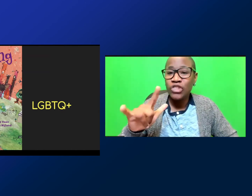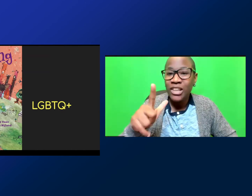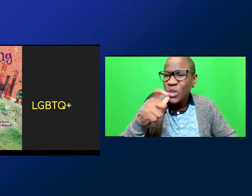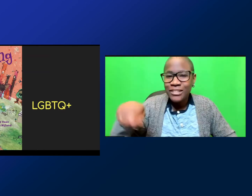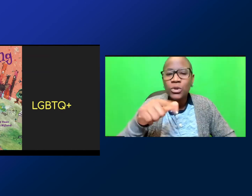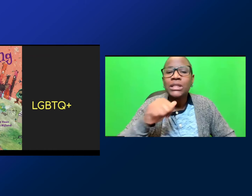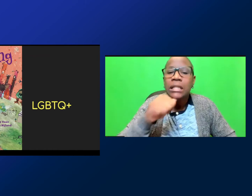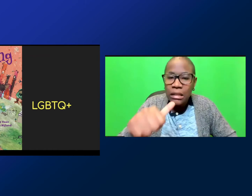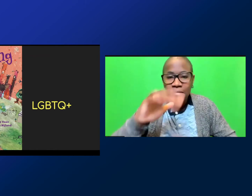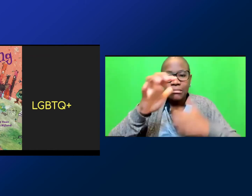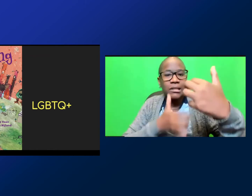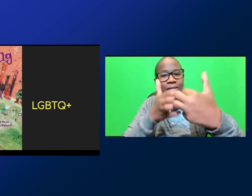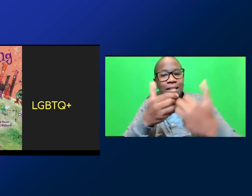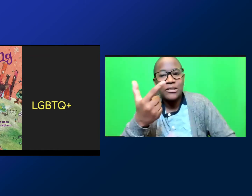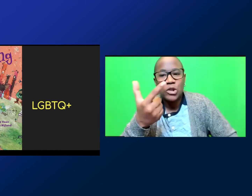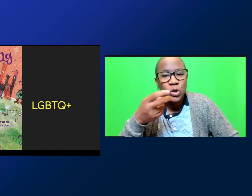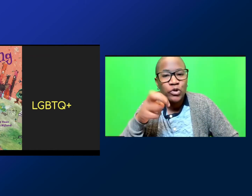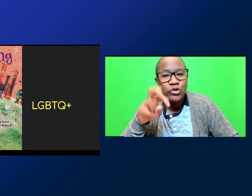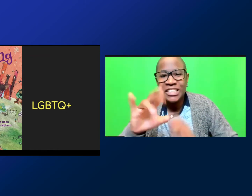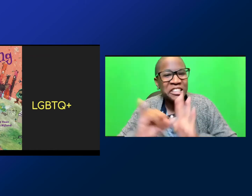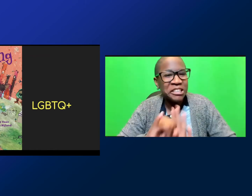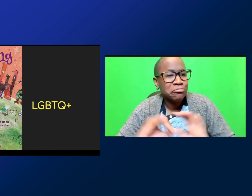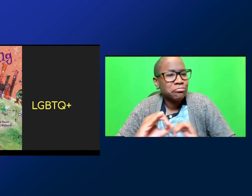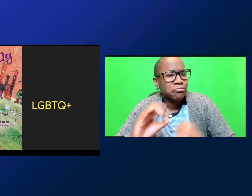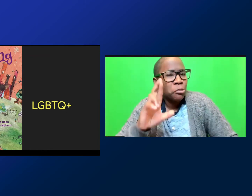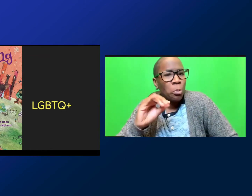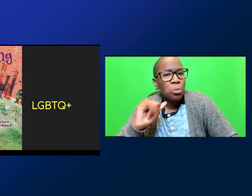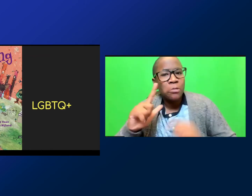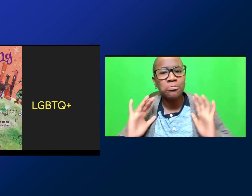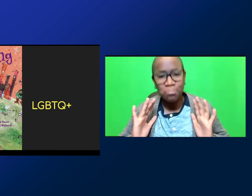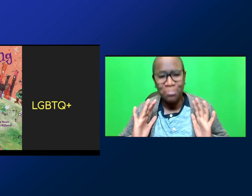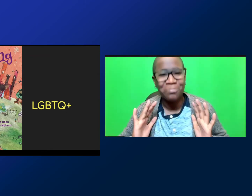here in the storybook king and king so those who may not fit that stereotypical you know